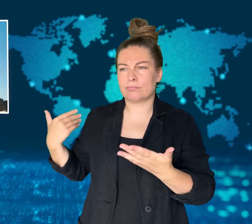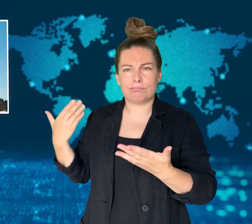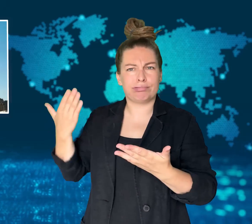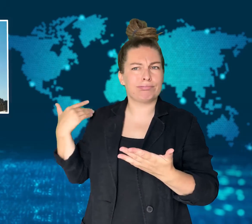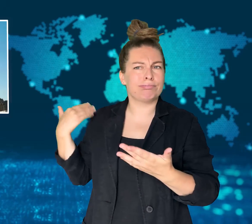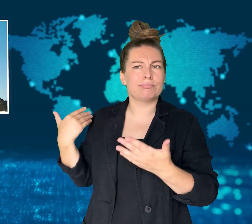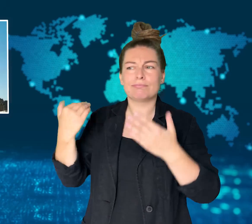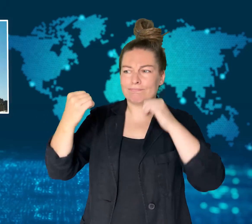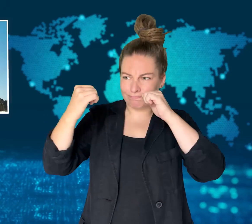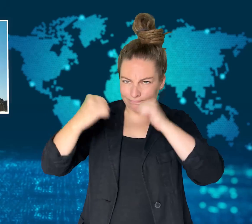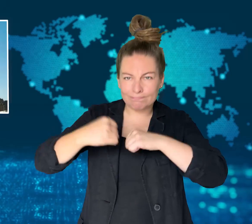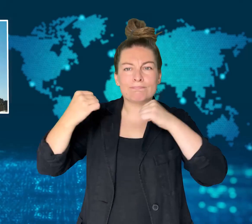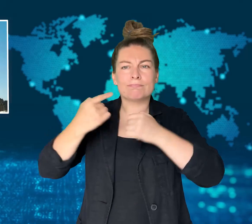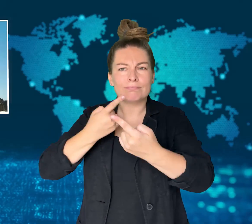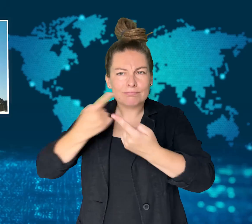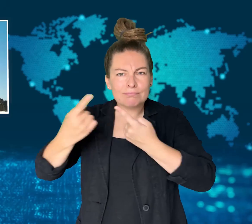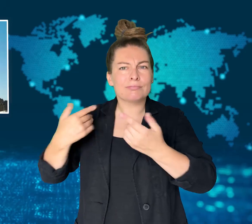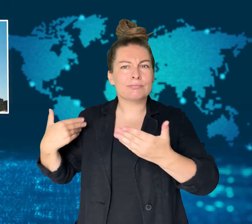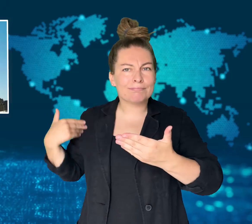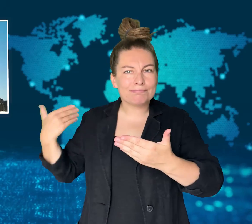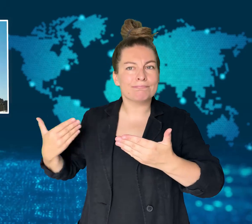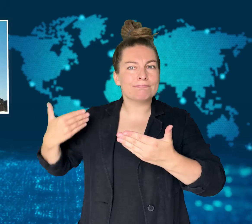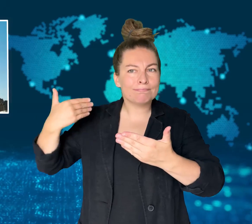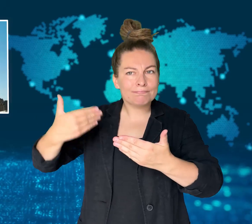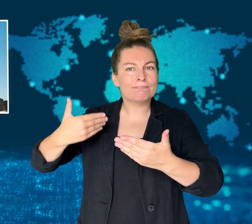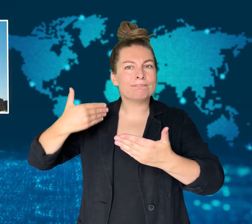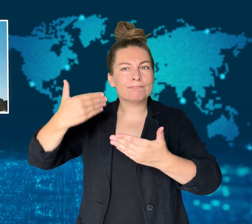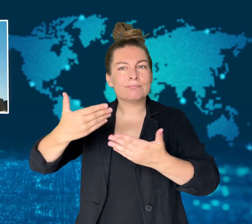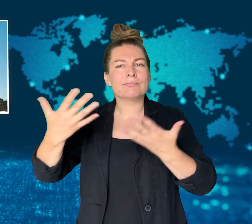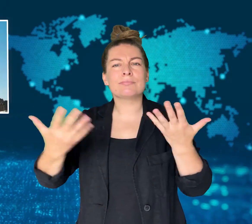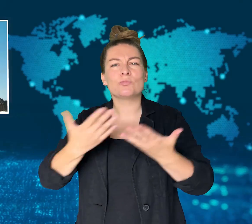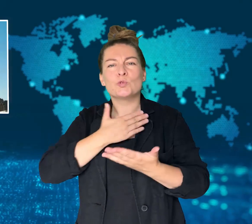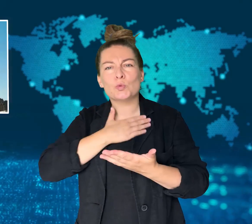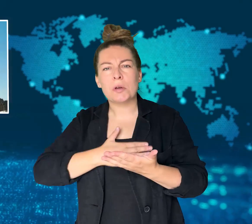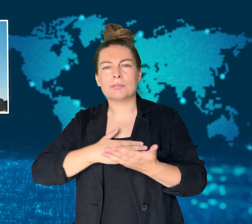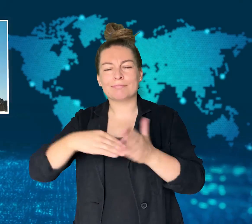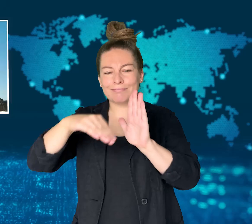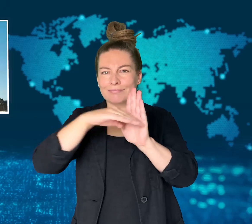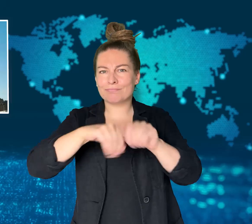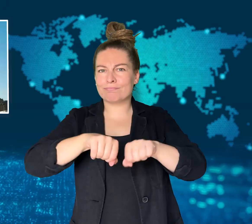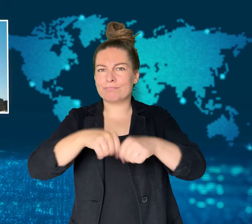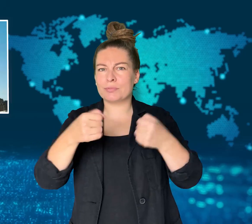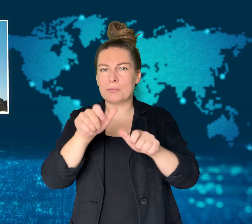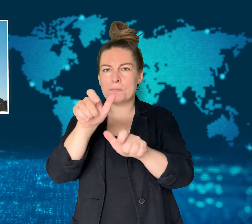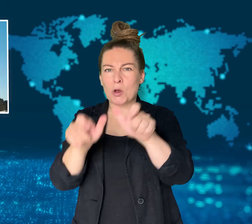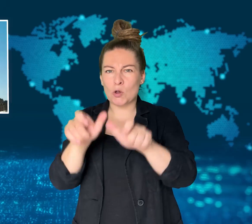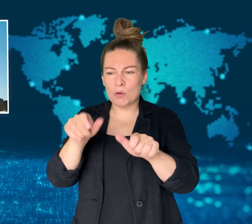a plea deal that was to be put in place for people accused of